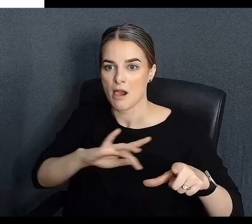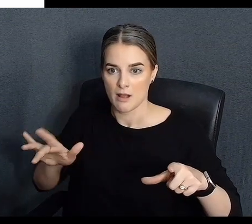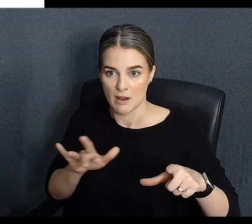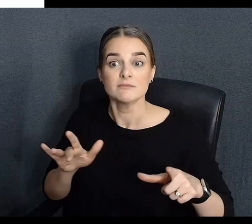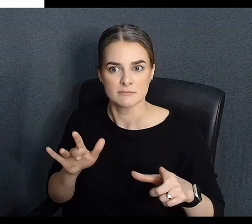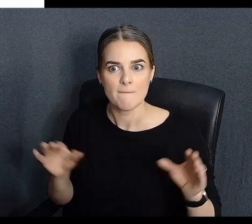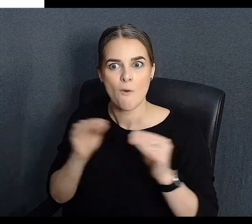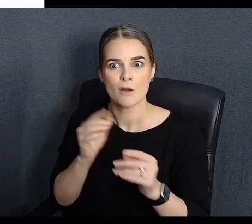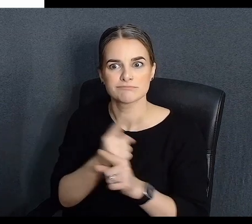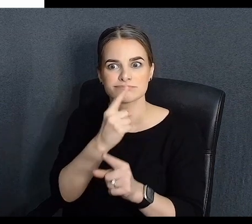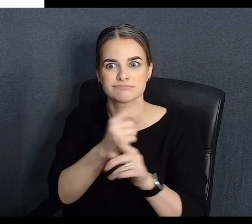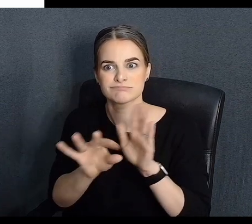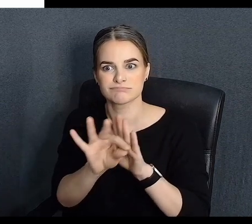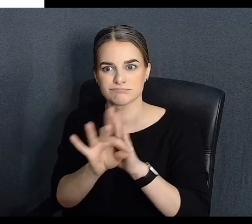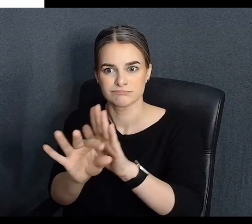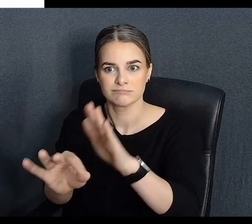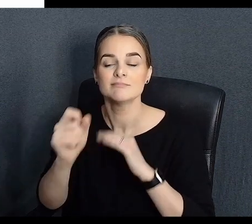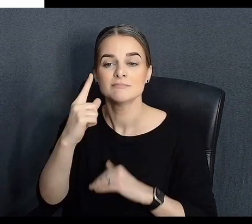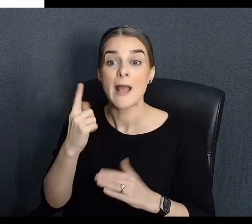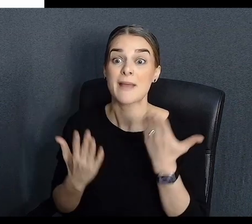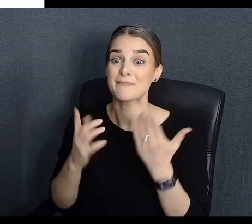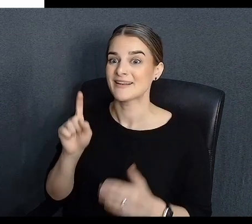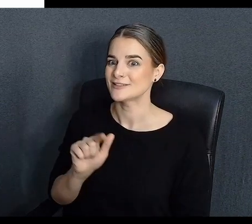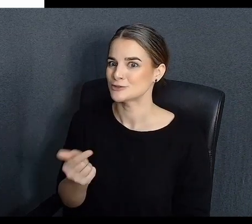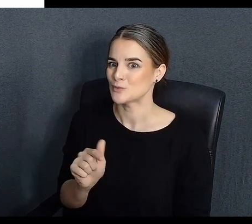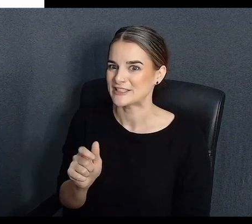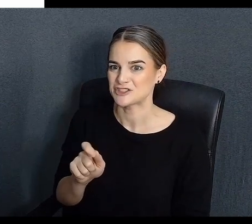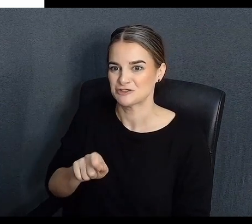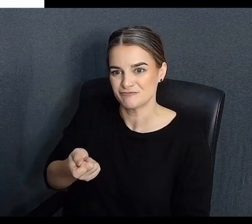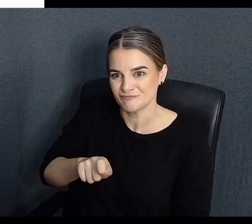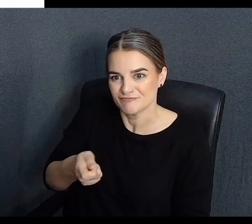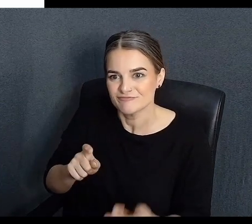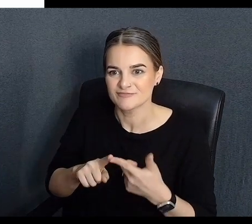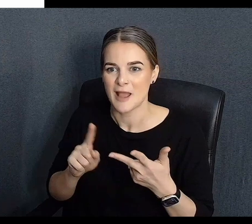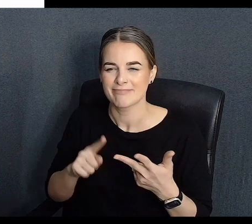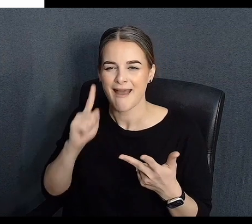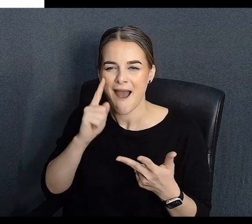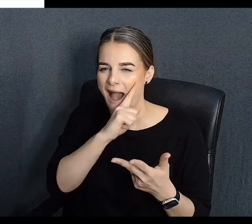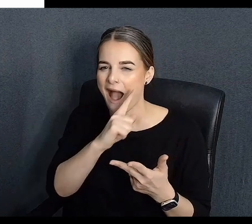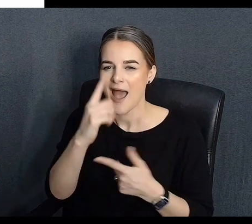We might need an eye gaze camera accessory. So all of those things we're going